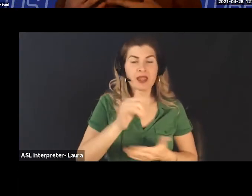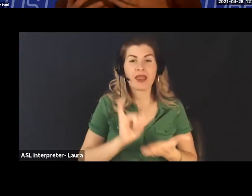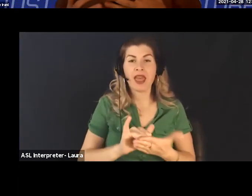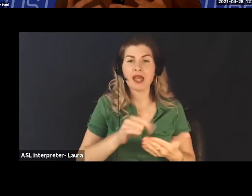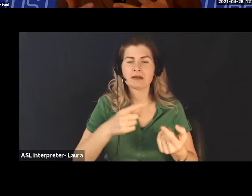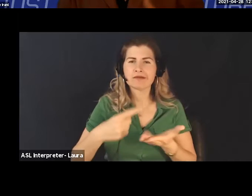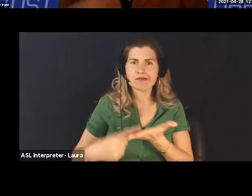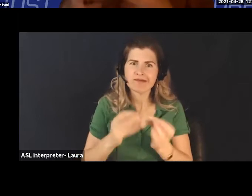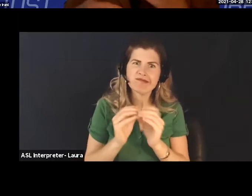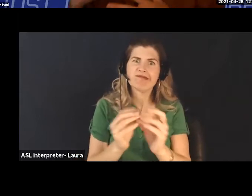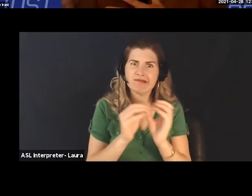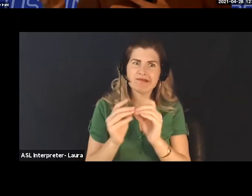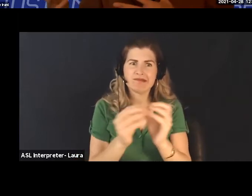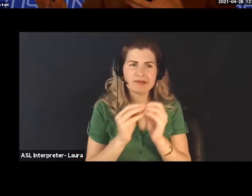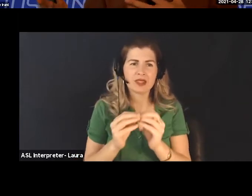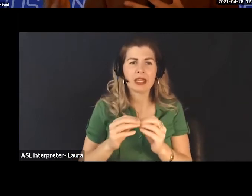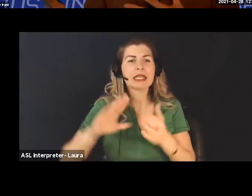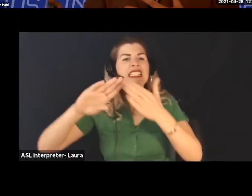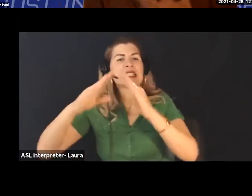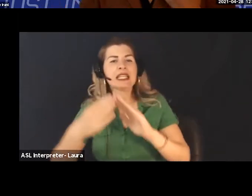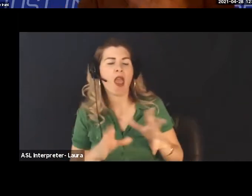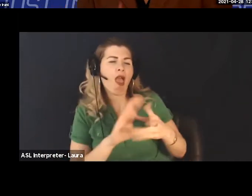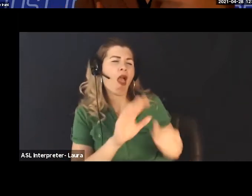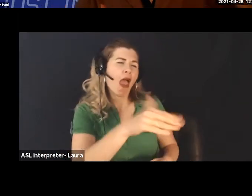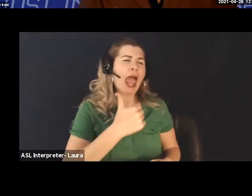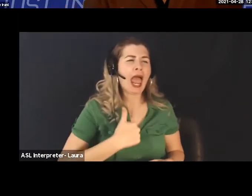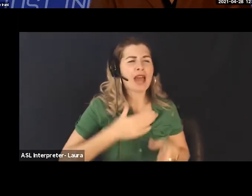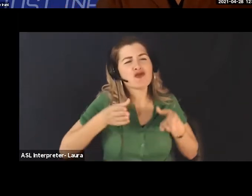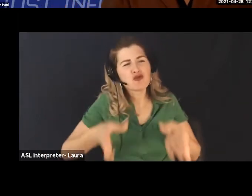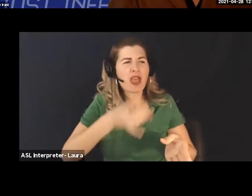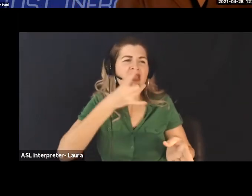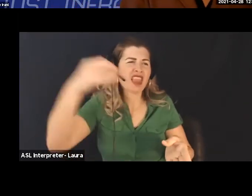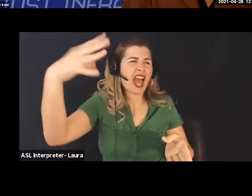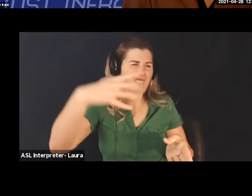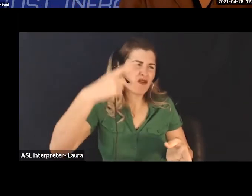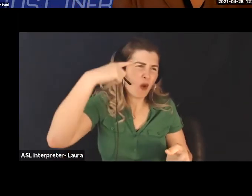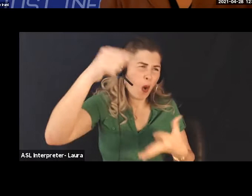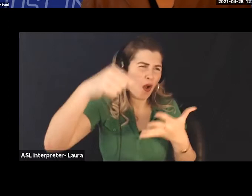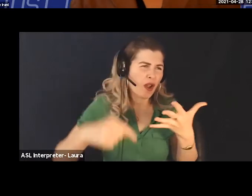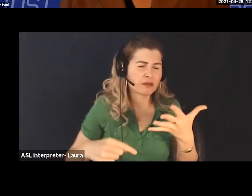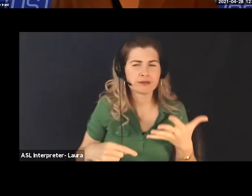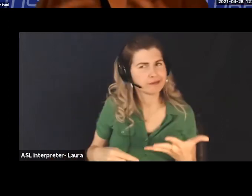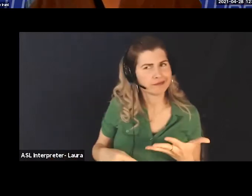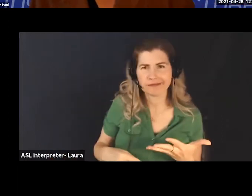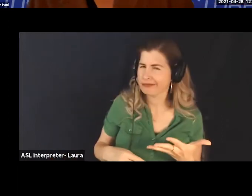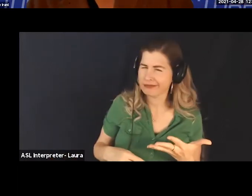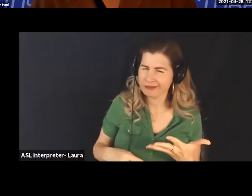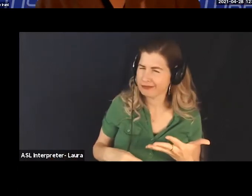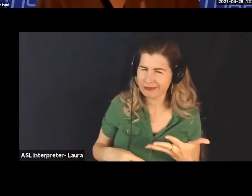to some extent at first what the city said, the street lights before and what it really was. So the streetlights were championed by